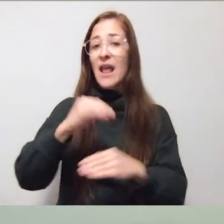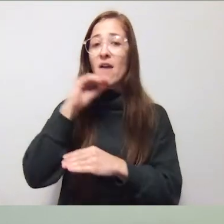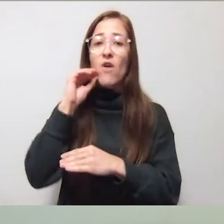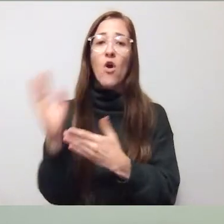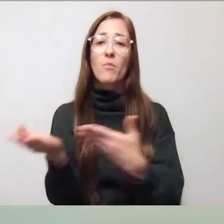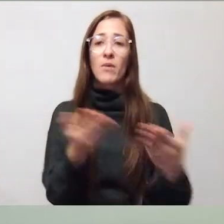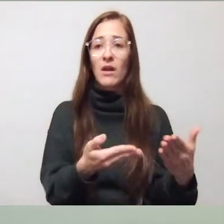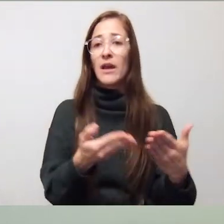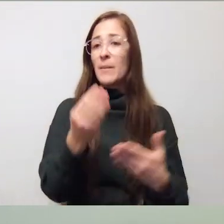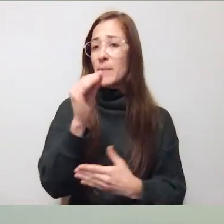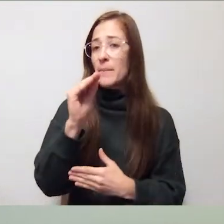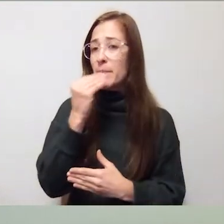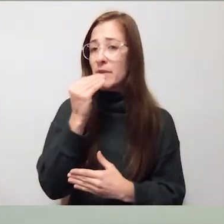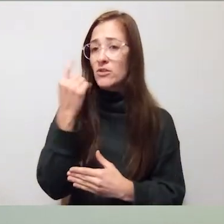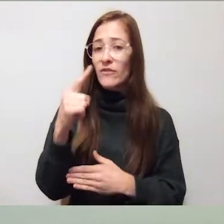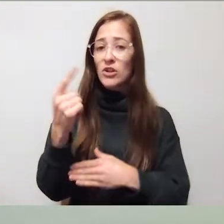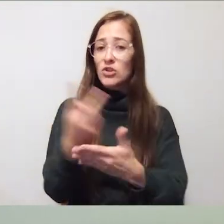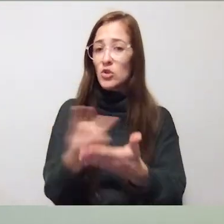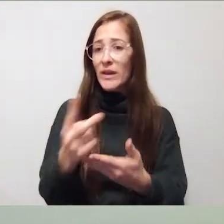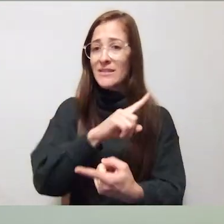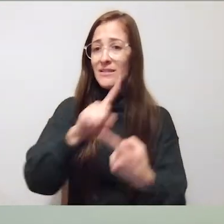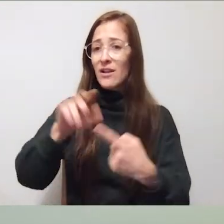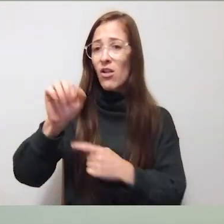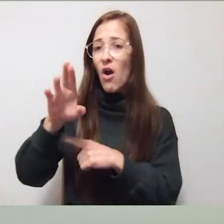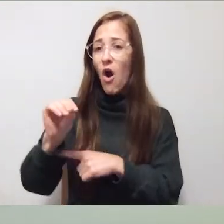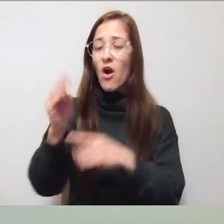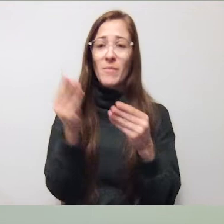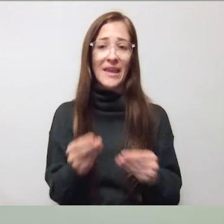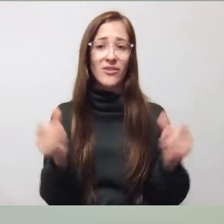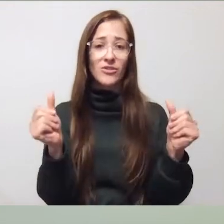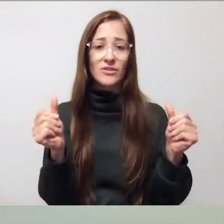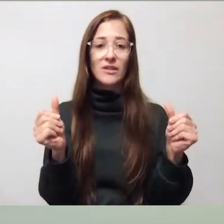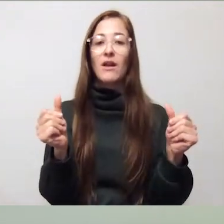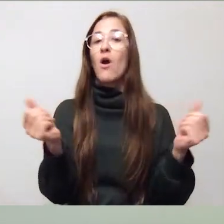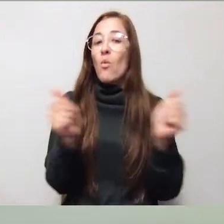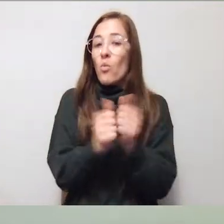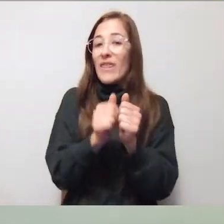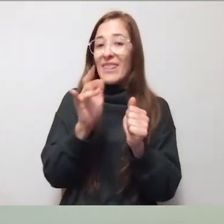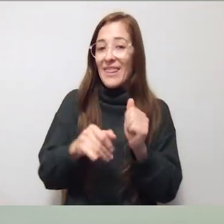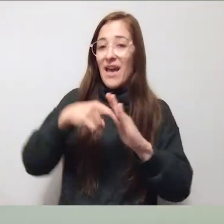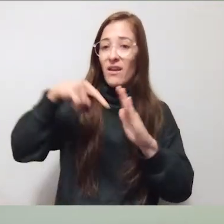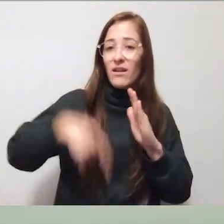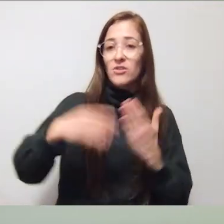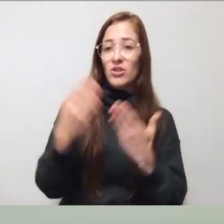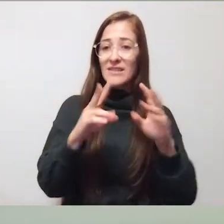until, you know, my arm heals? When they get that comprehensive service assessment, we look holistically at that individual.